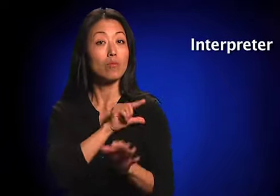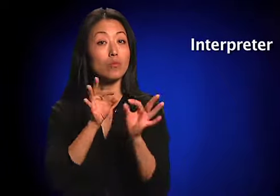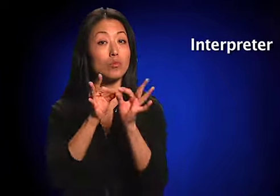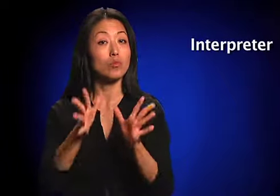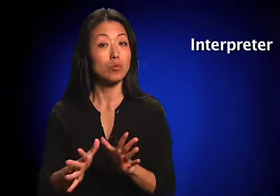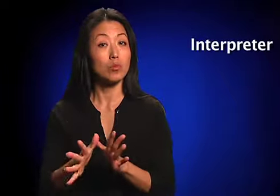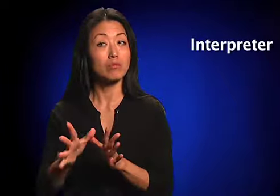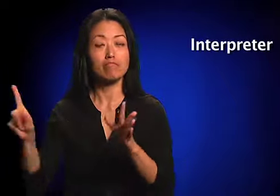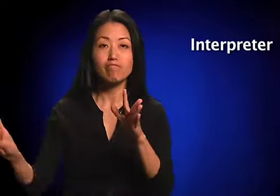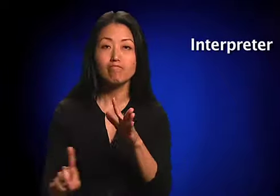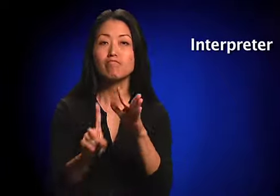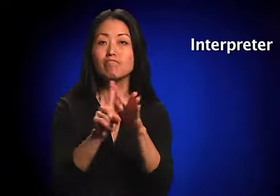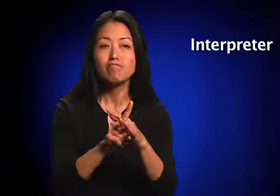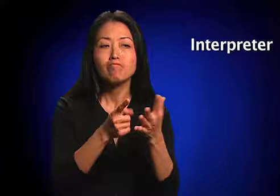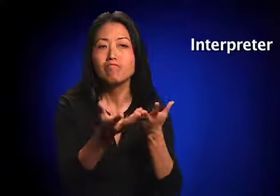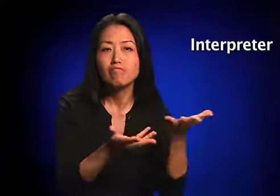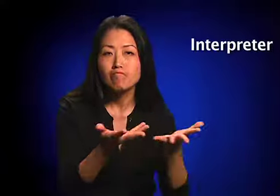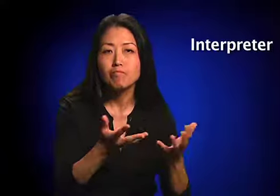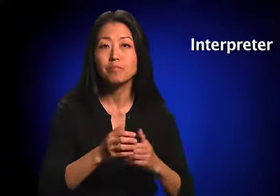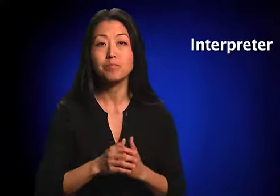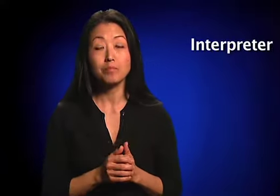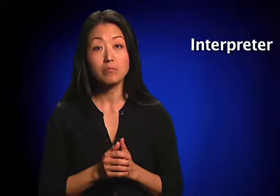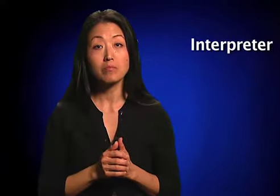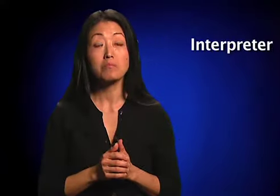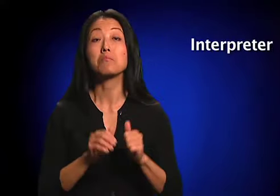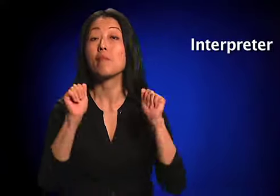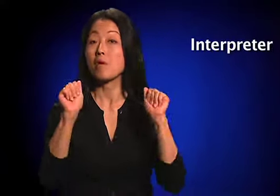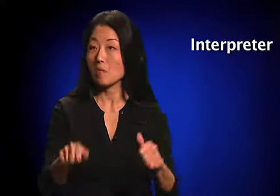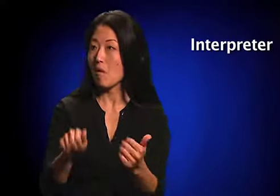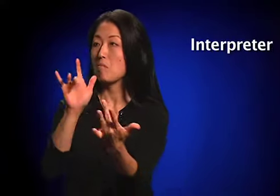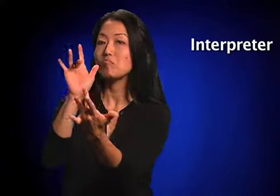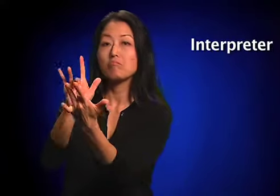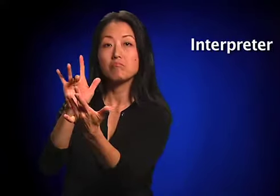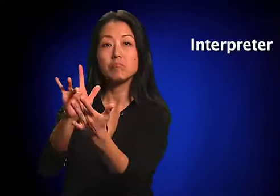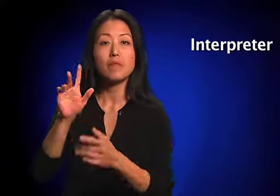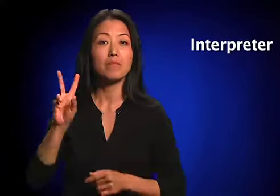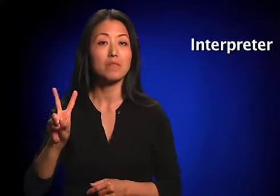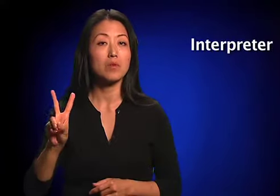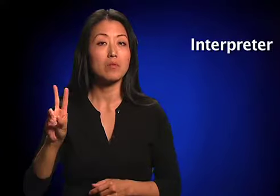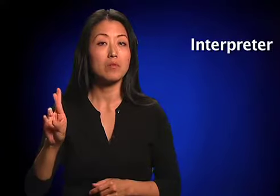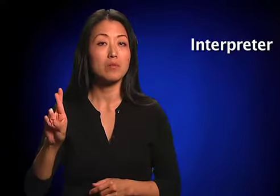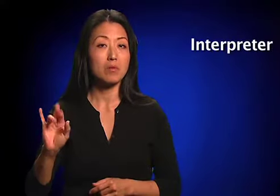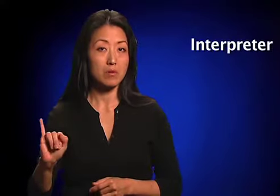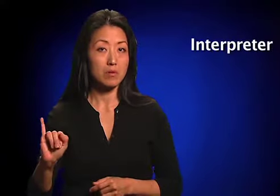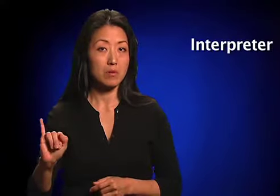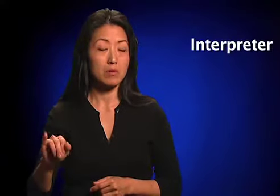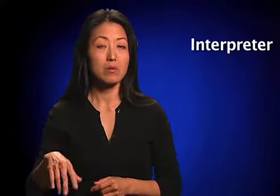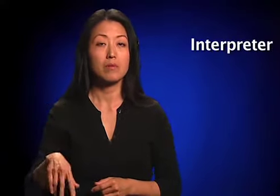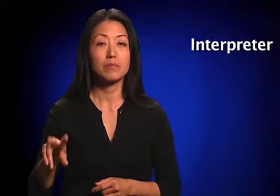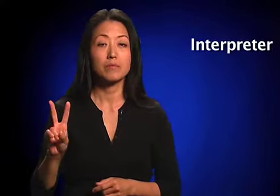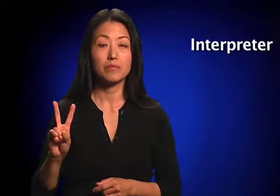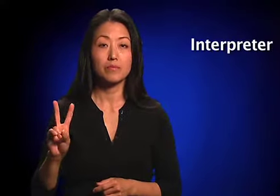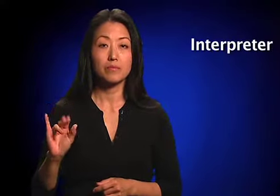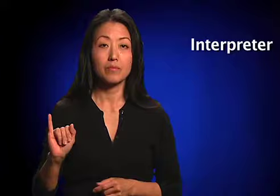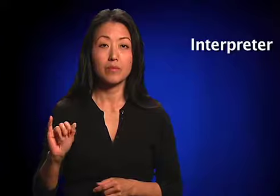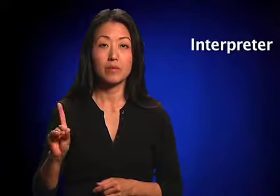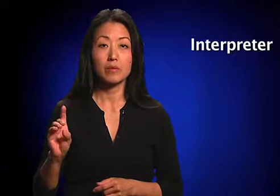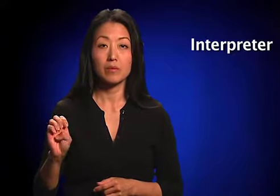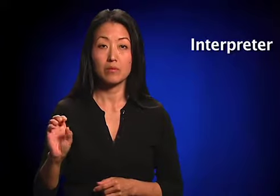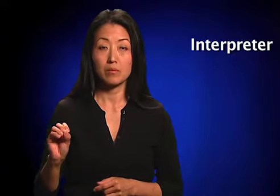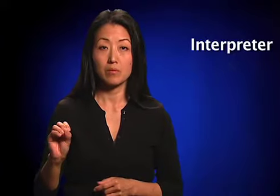come to the clinic or the hospital,